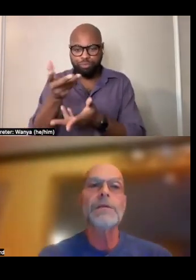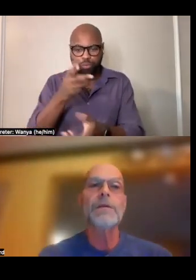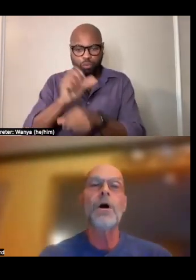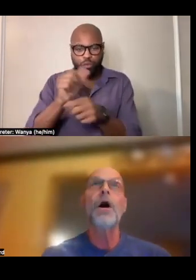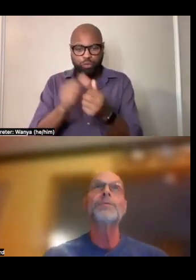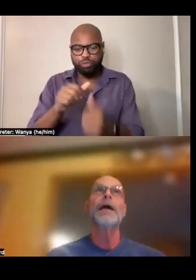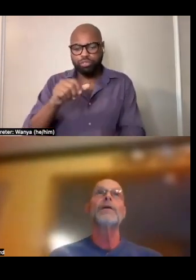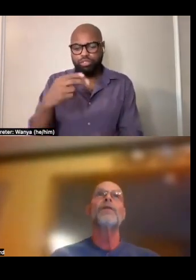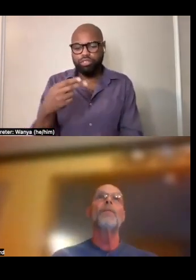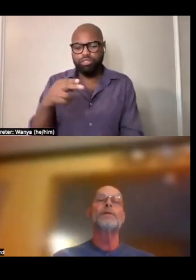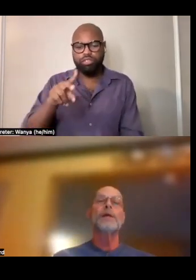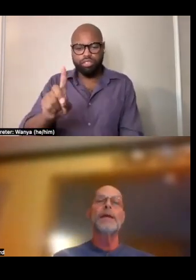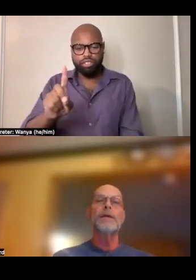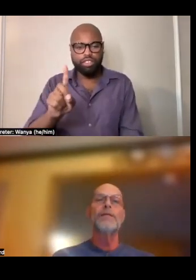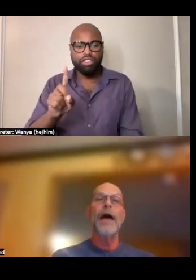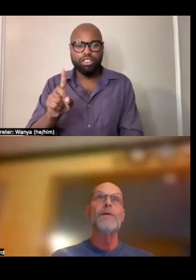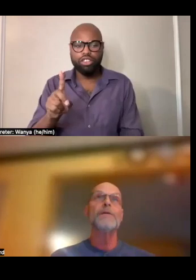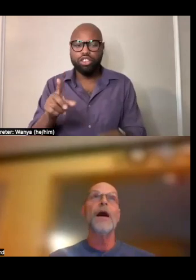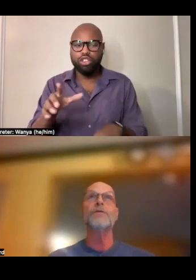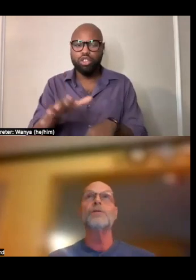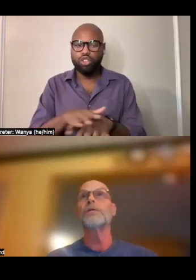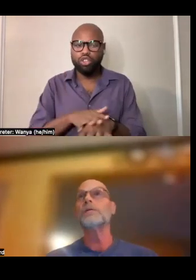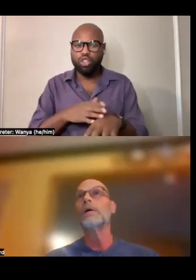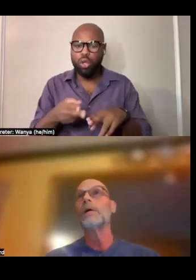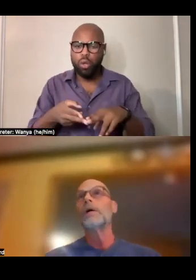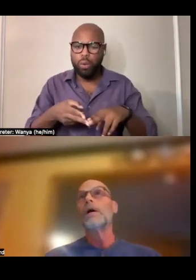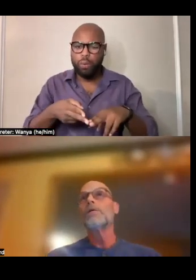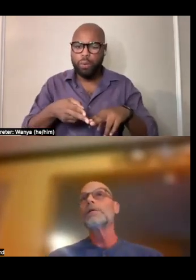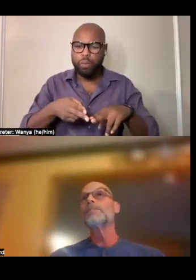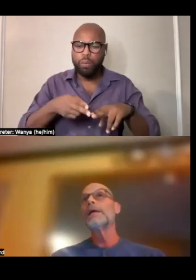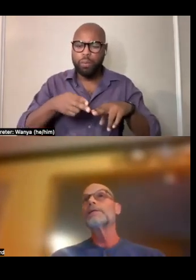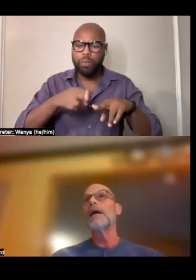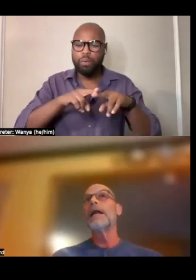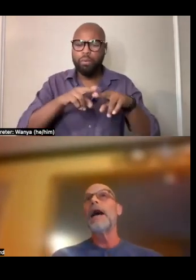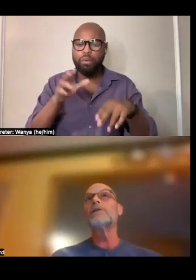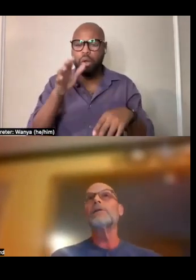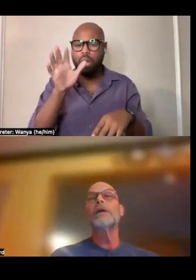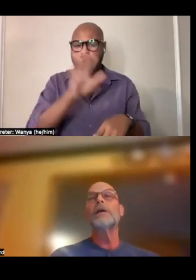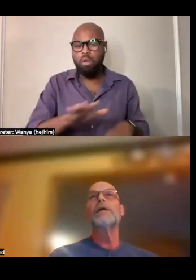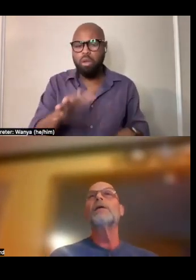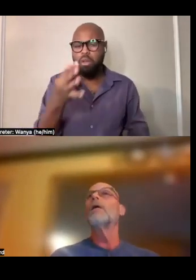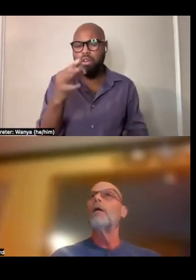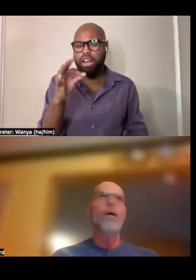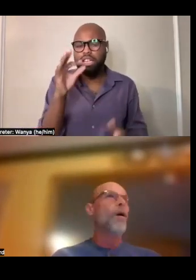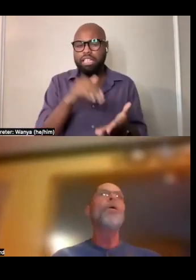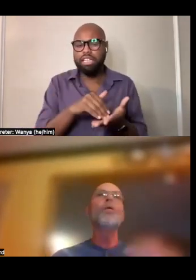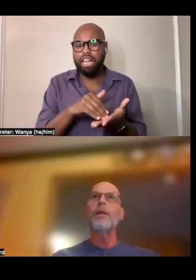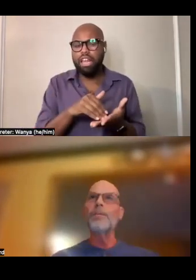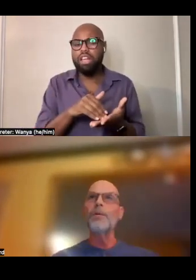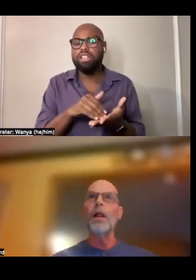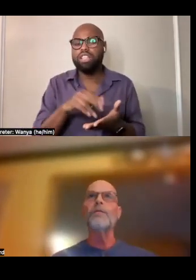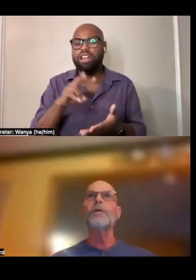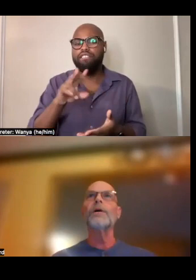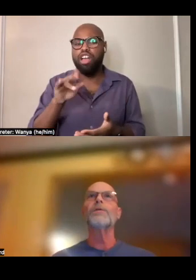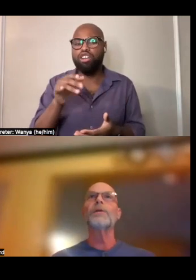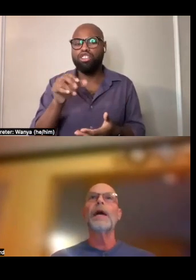slow uptake of almost 19,000 vouchers. So this means that actually a whole lot of people all over the country had